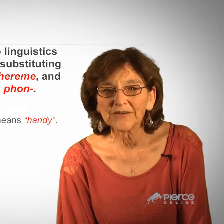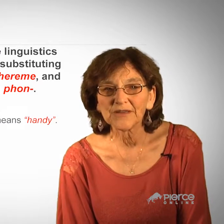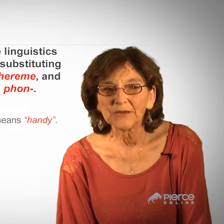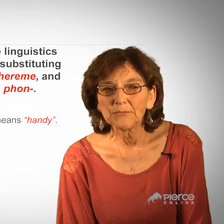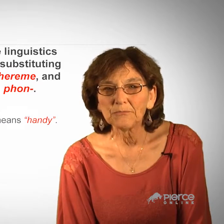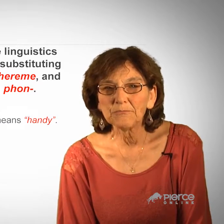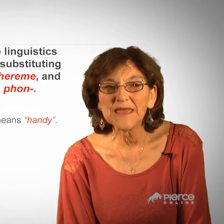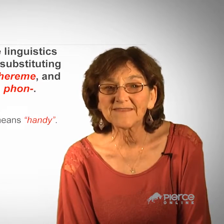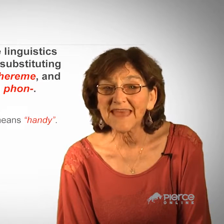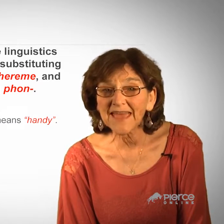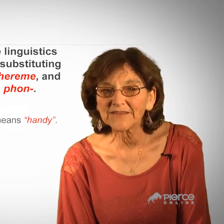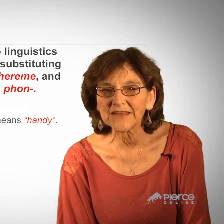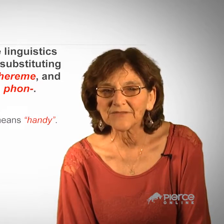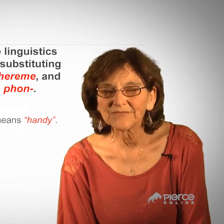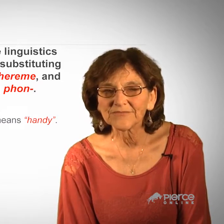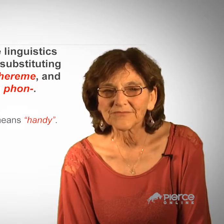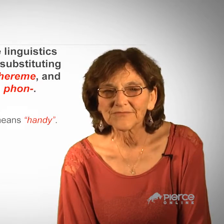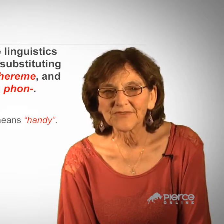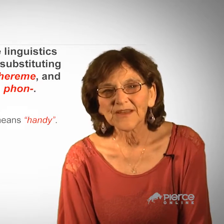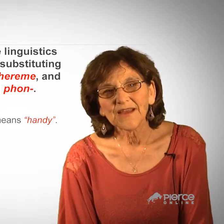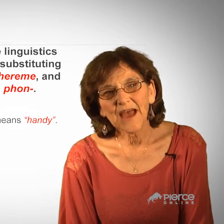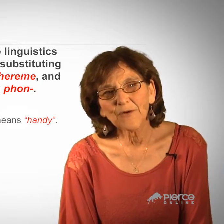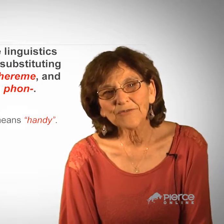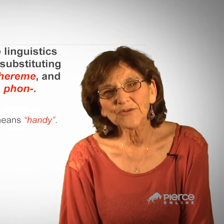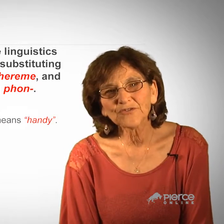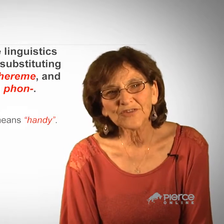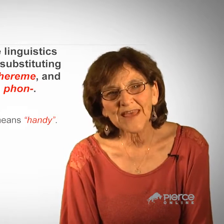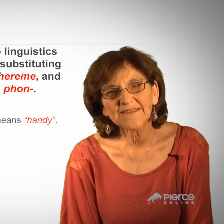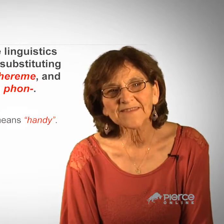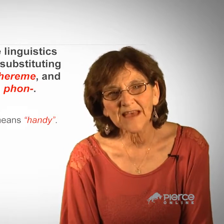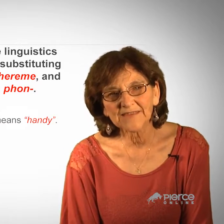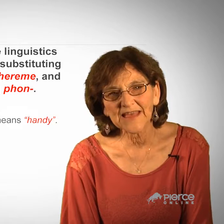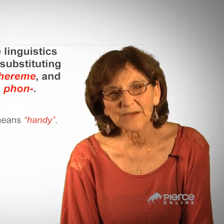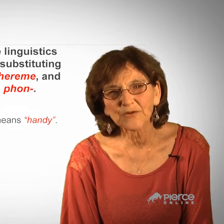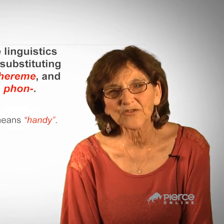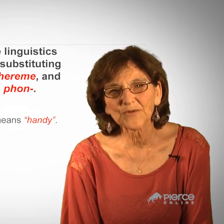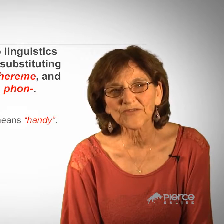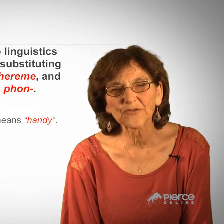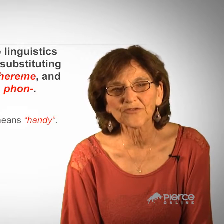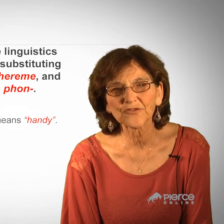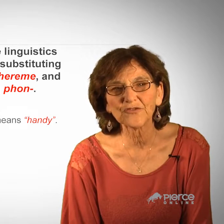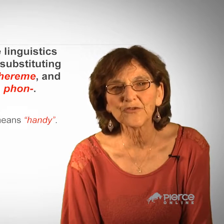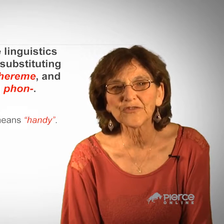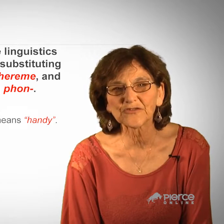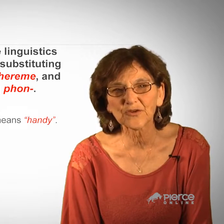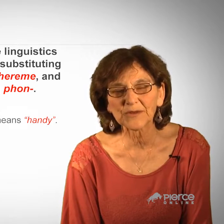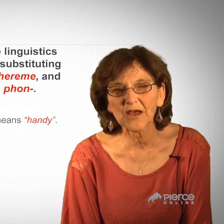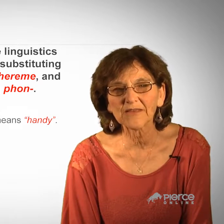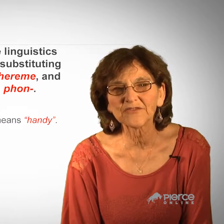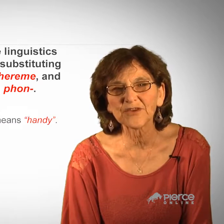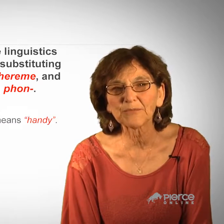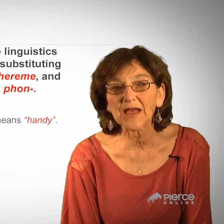means handy. However, today sign language researchers use the terminology applied